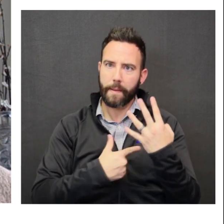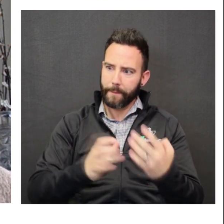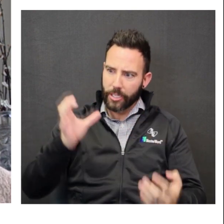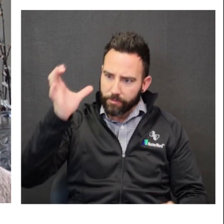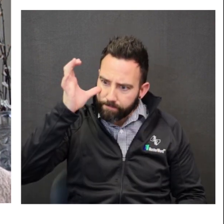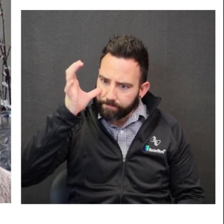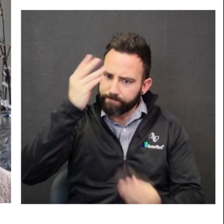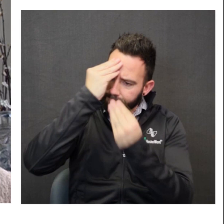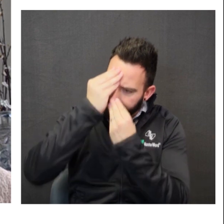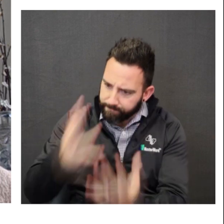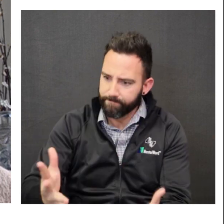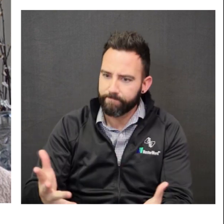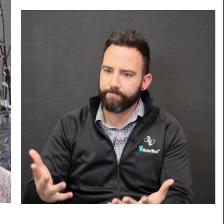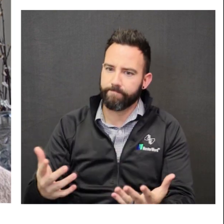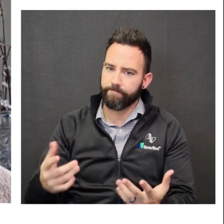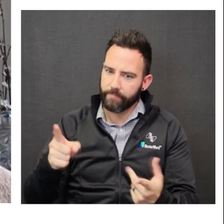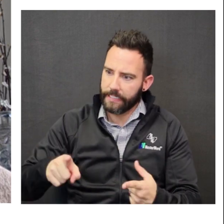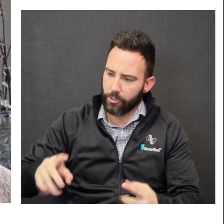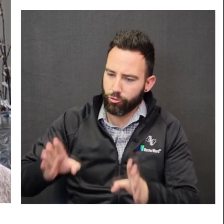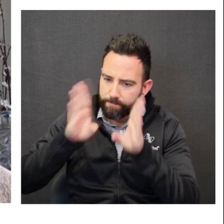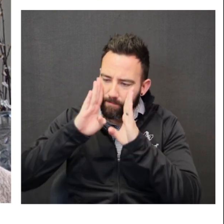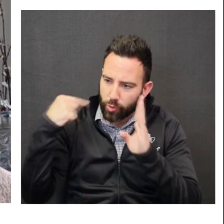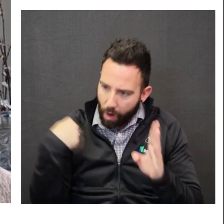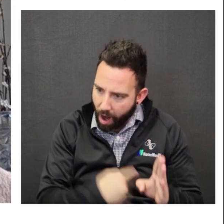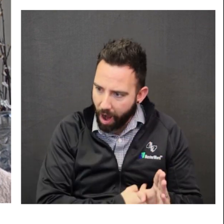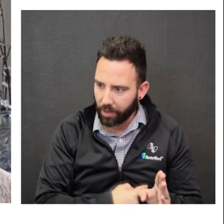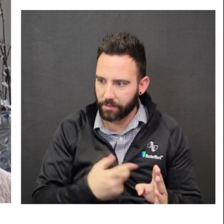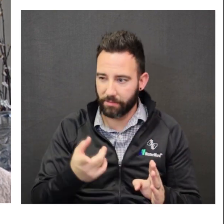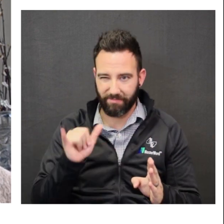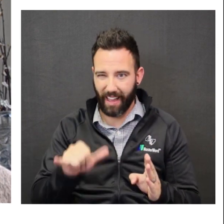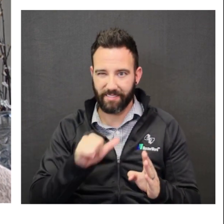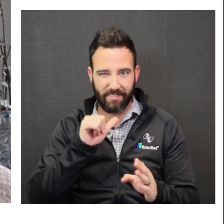we are an equal part of of this whole